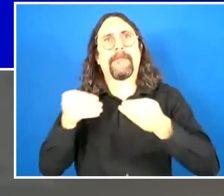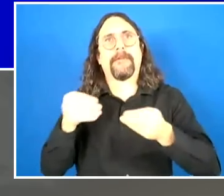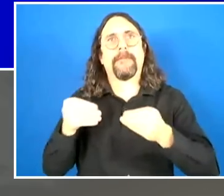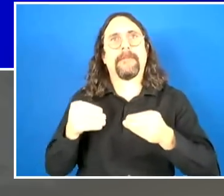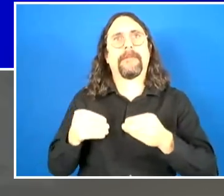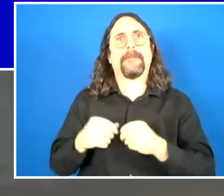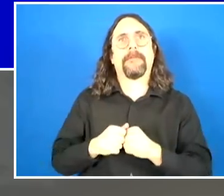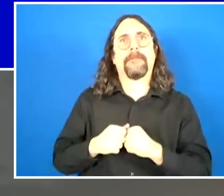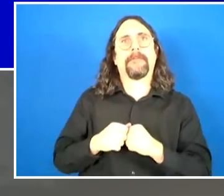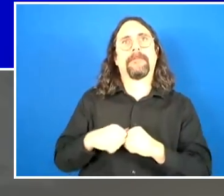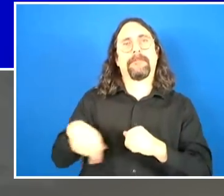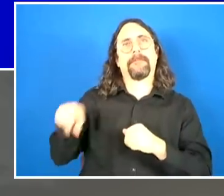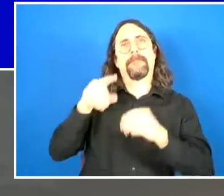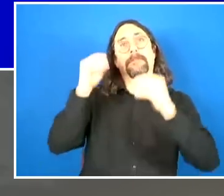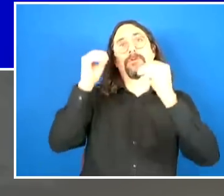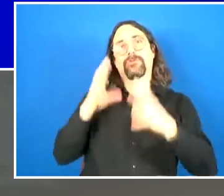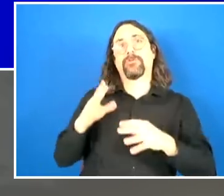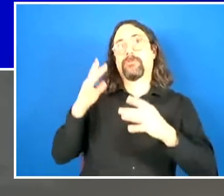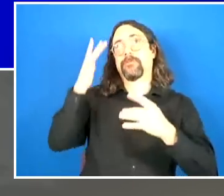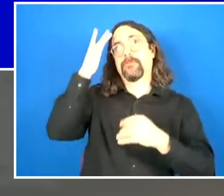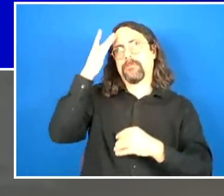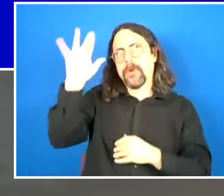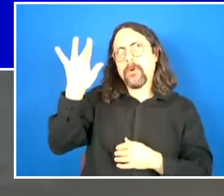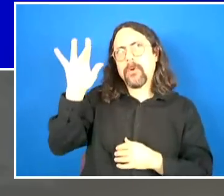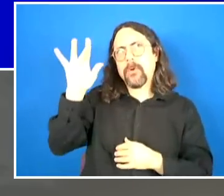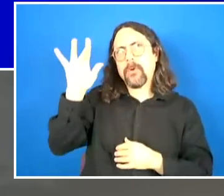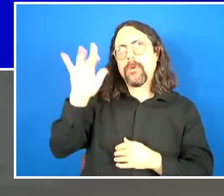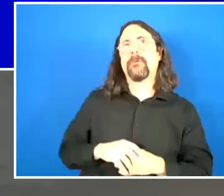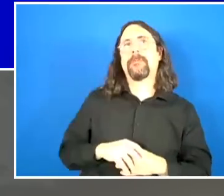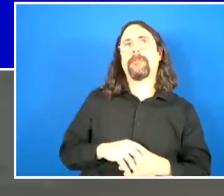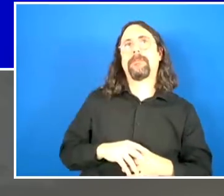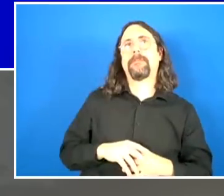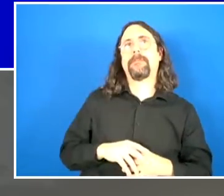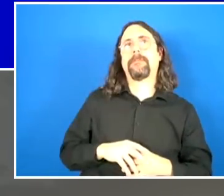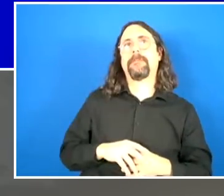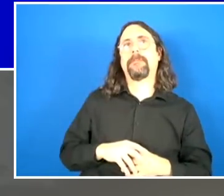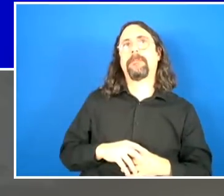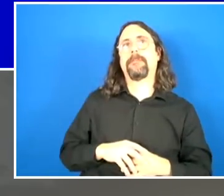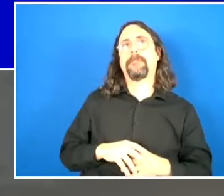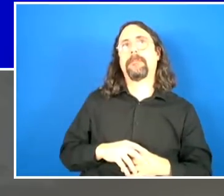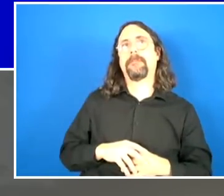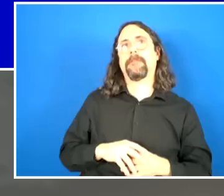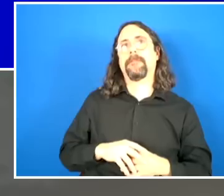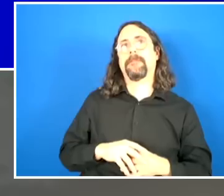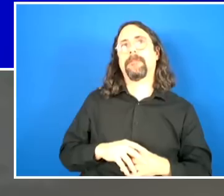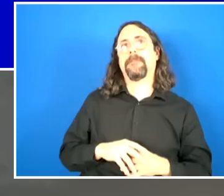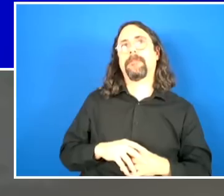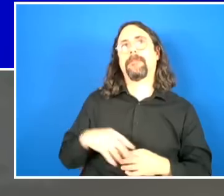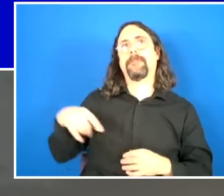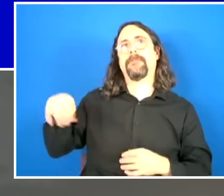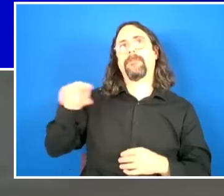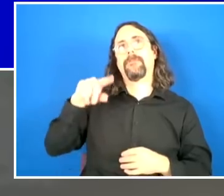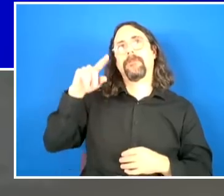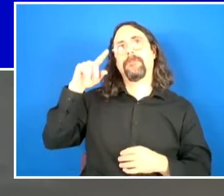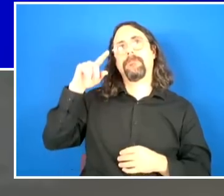THIS CRISIS AND OUR EDUCATORS ARE SMA, RTTH EY ARE -- I'M GOING TO USE A WDOR WE ASSOICAT EWHIT